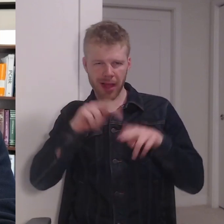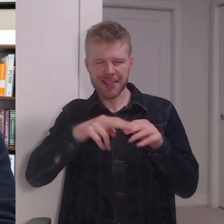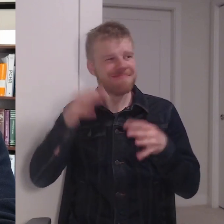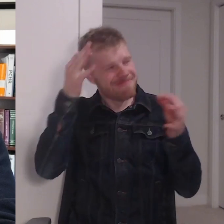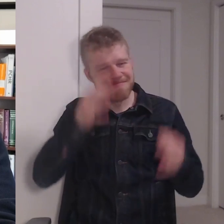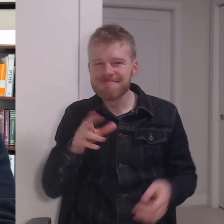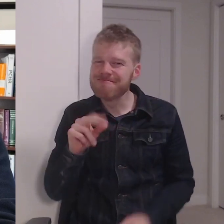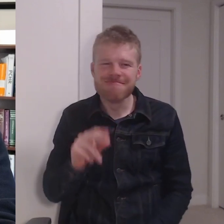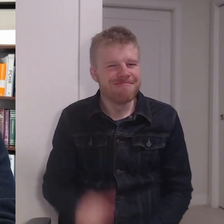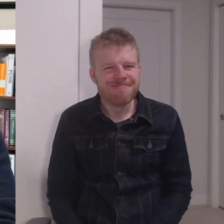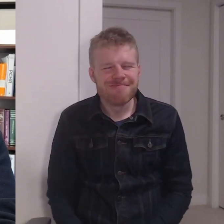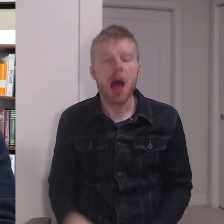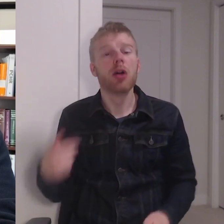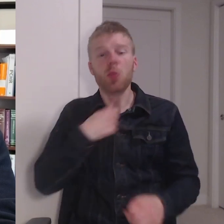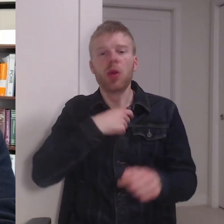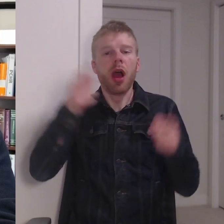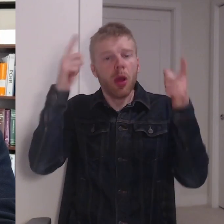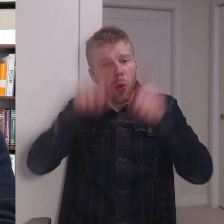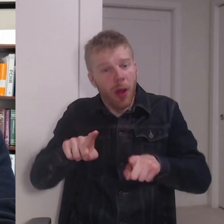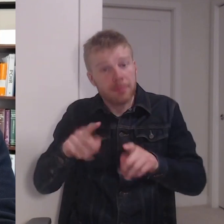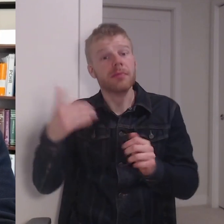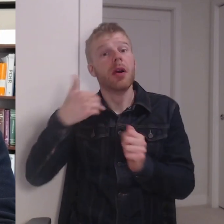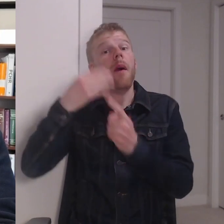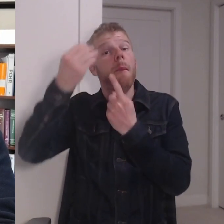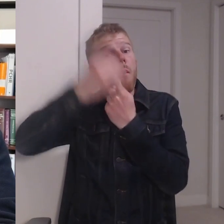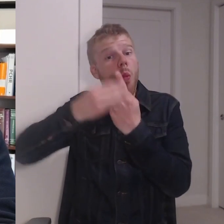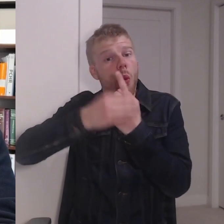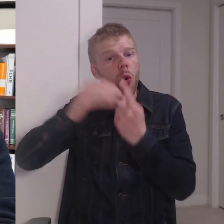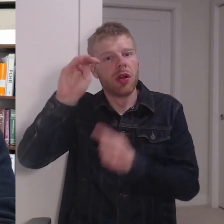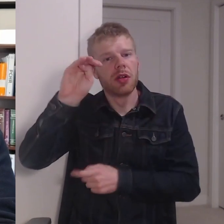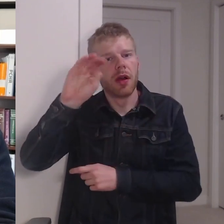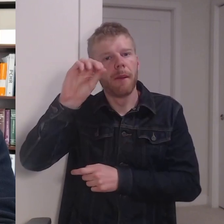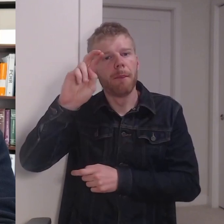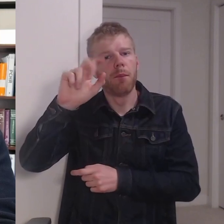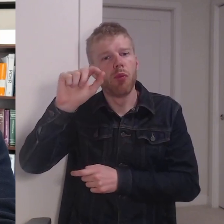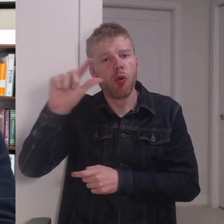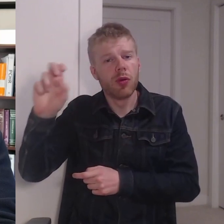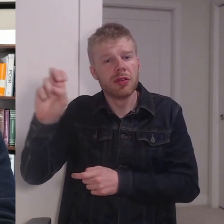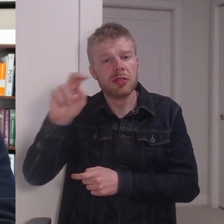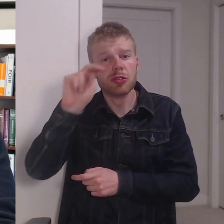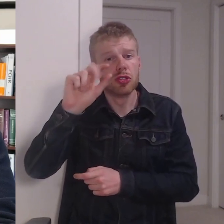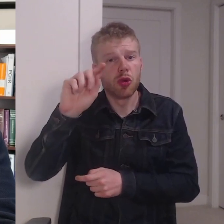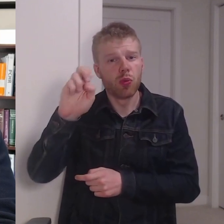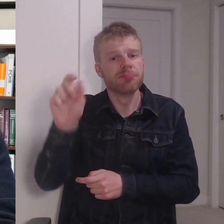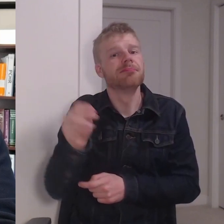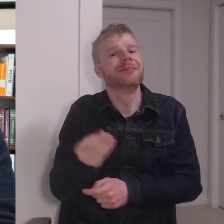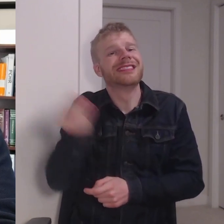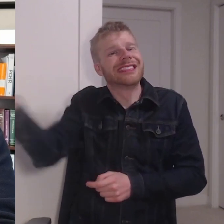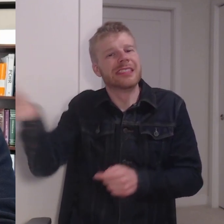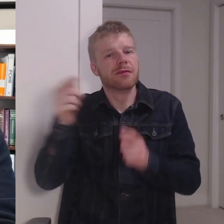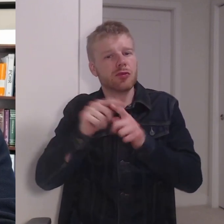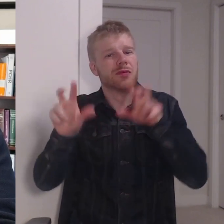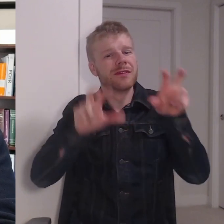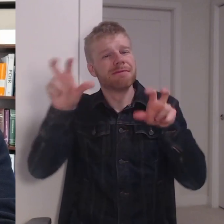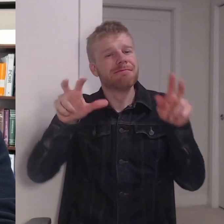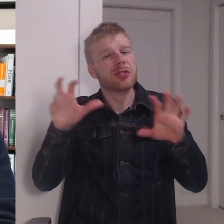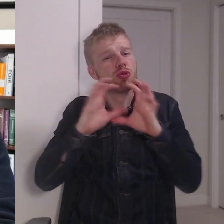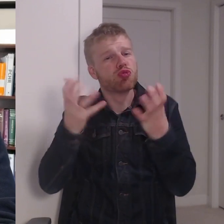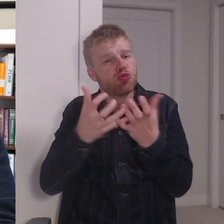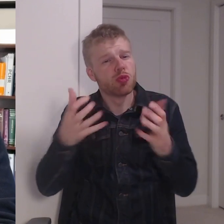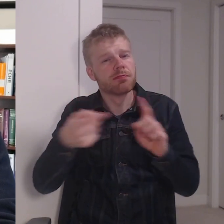landlord and agreed to have the mortgage note given to an investment group from